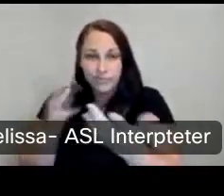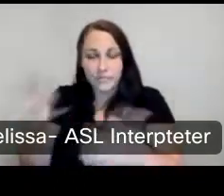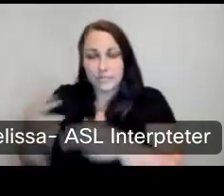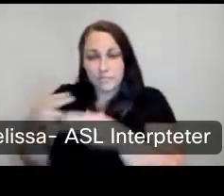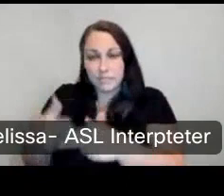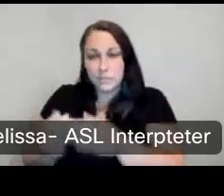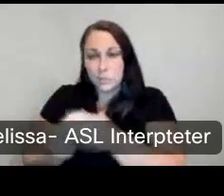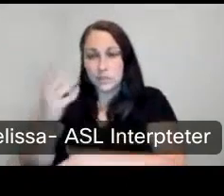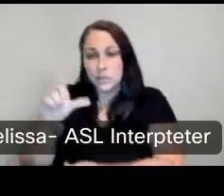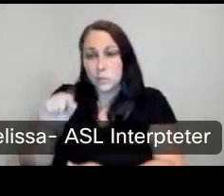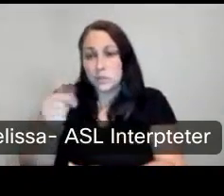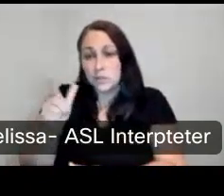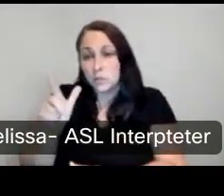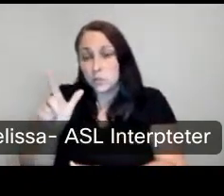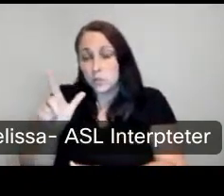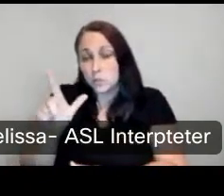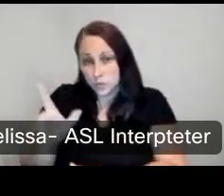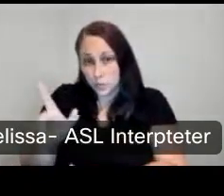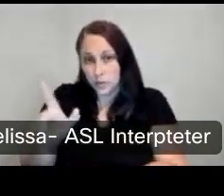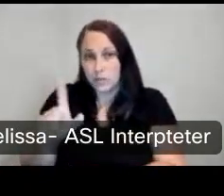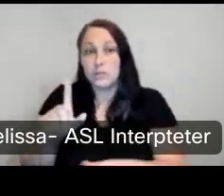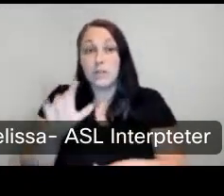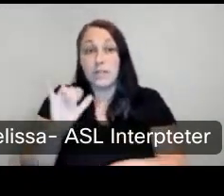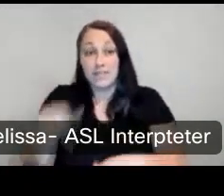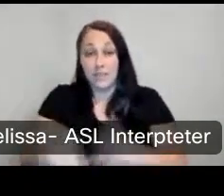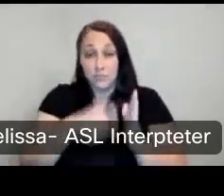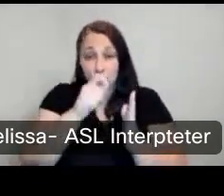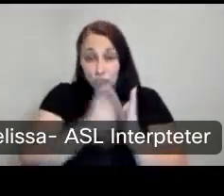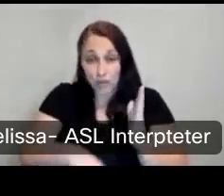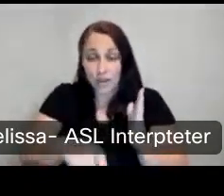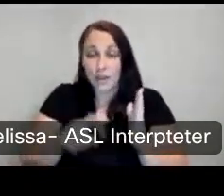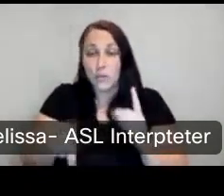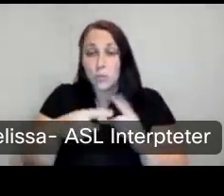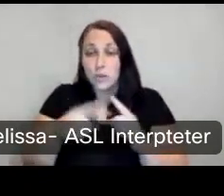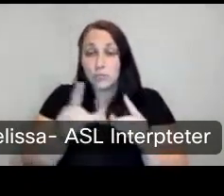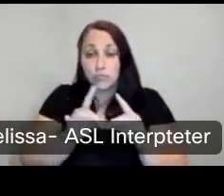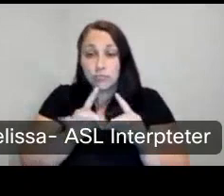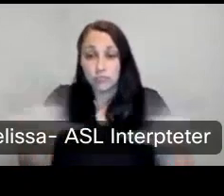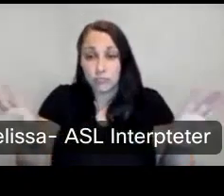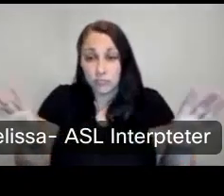once we release the official draft of the document we were able to participate